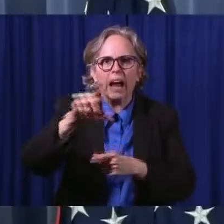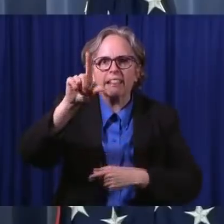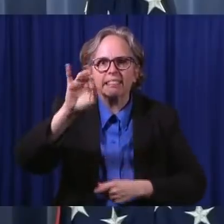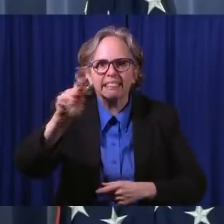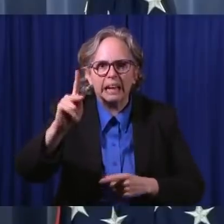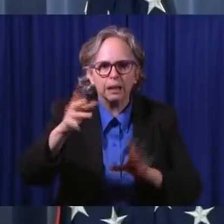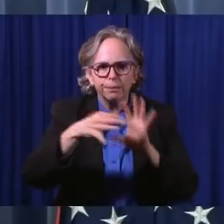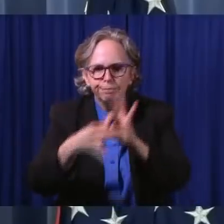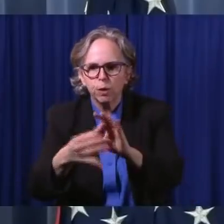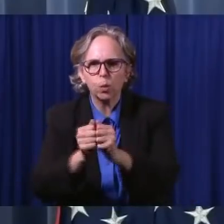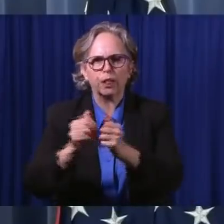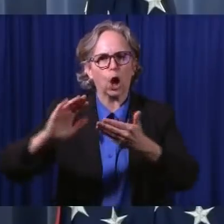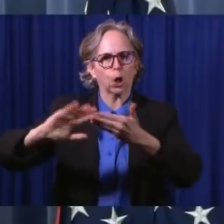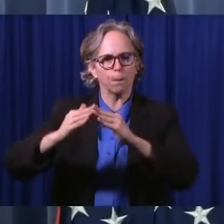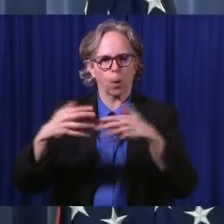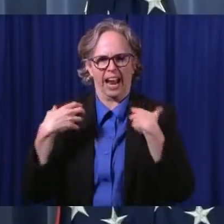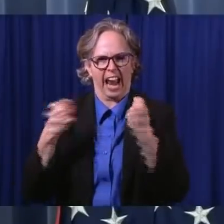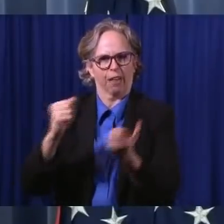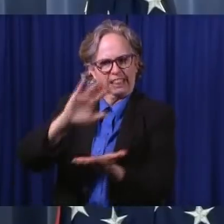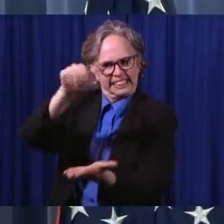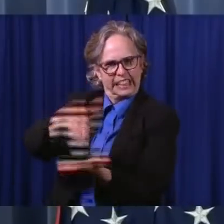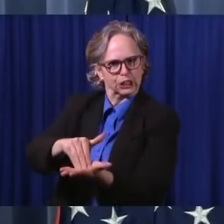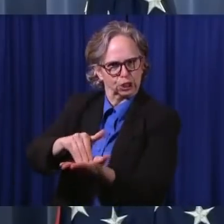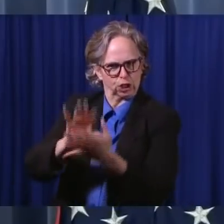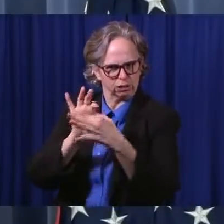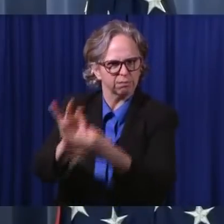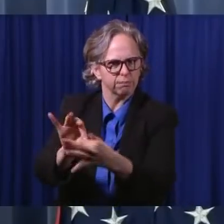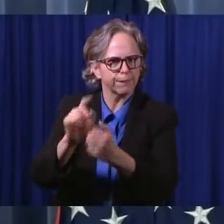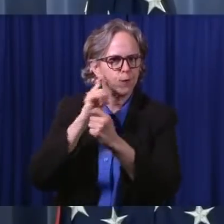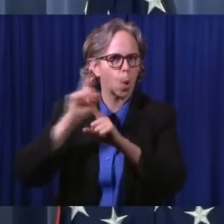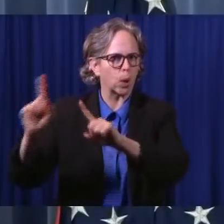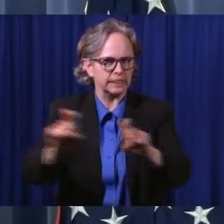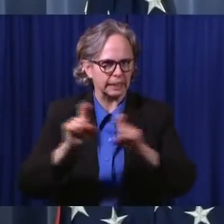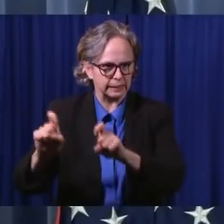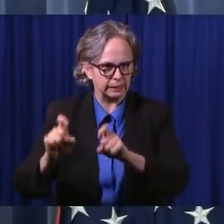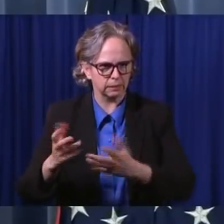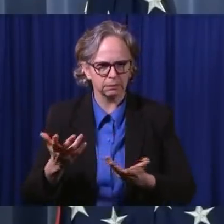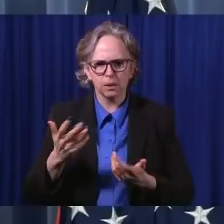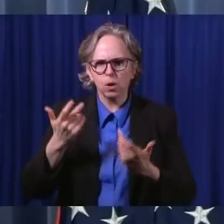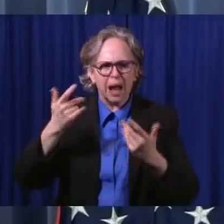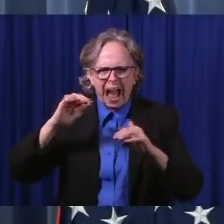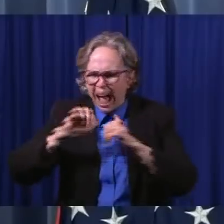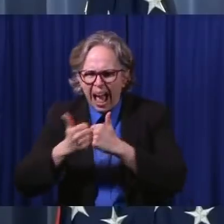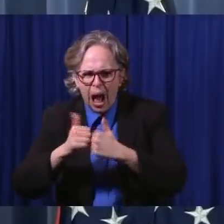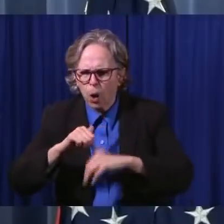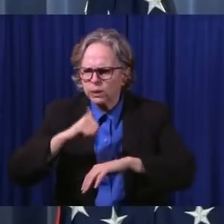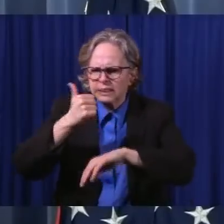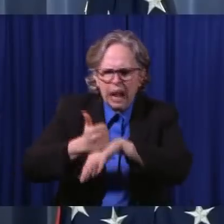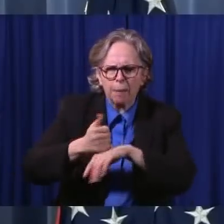THIS, WE WILL ADD THOSE TO THAT MAP AS WELL. THE WEB PAGE HAS LINKS AND EACH RETAILERS WEBSITE